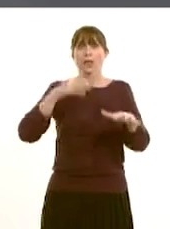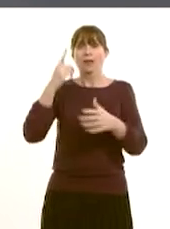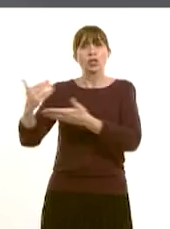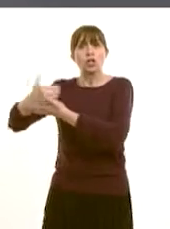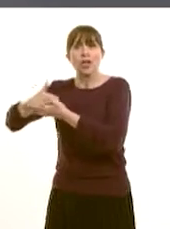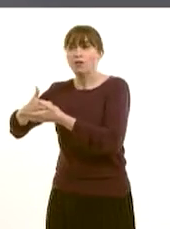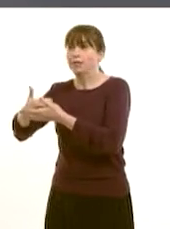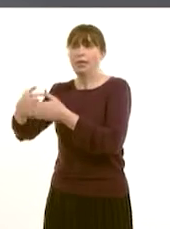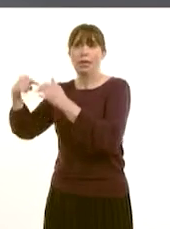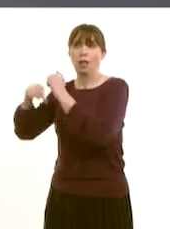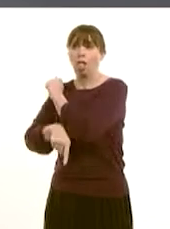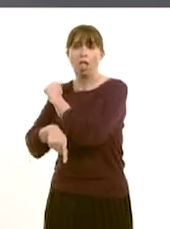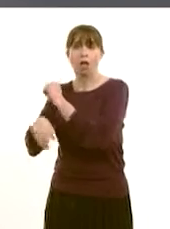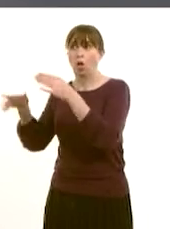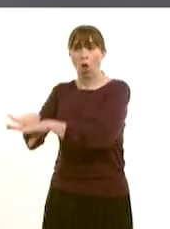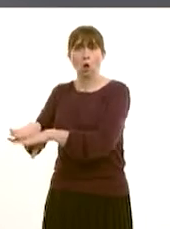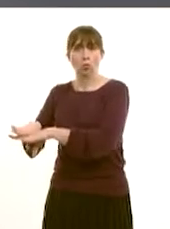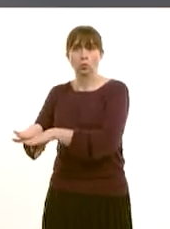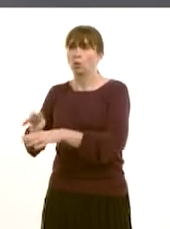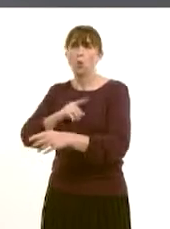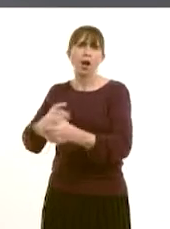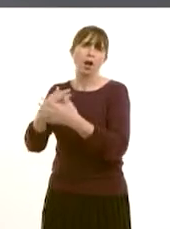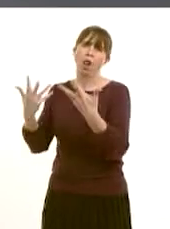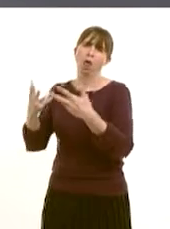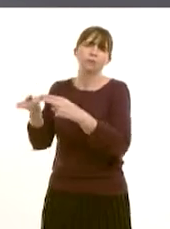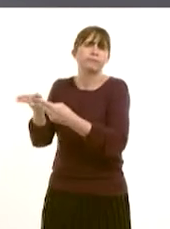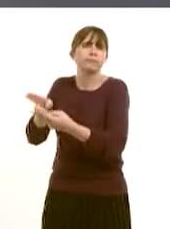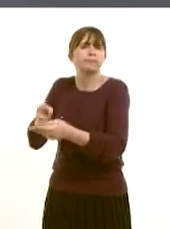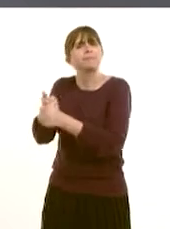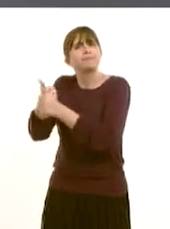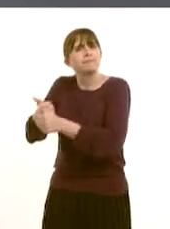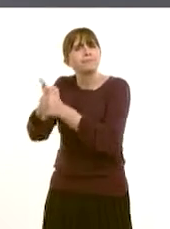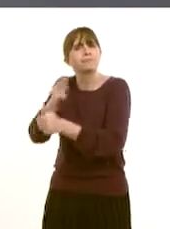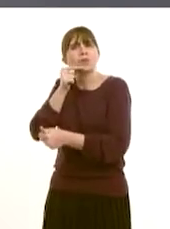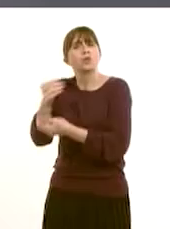due to lack of funding, as most of the service delivery would need to be picked up through our core NHS services.